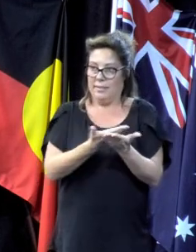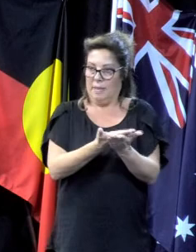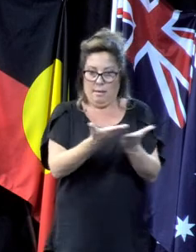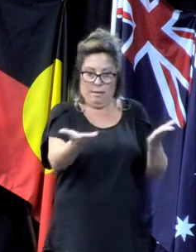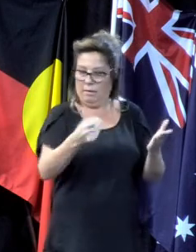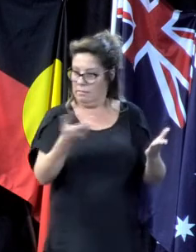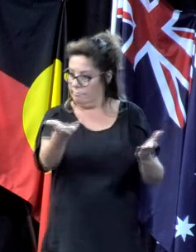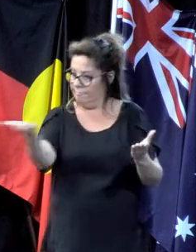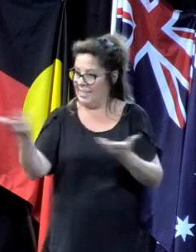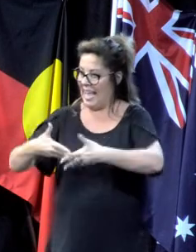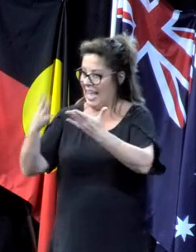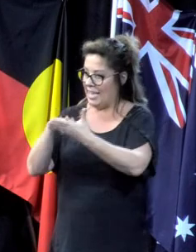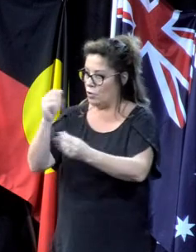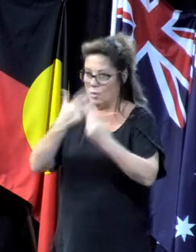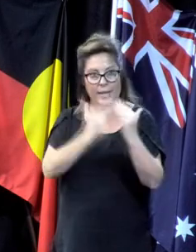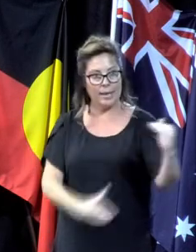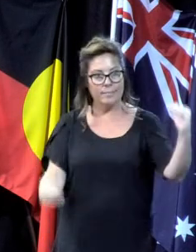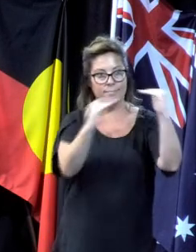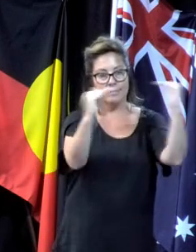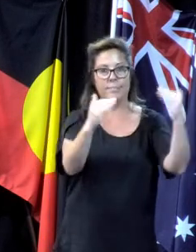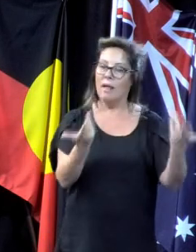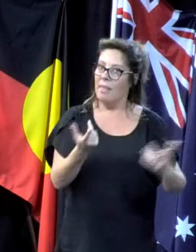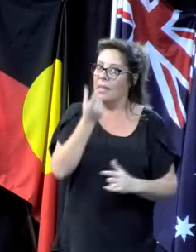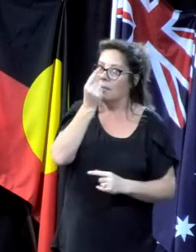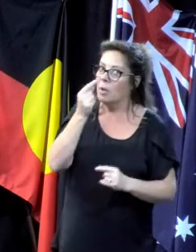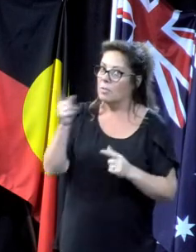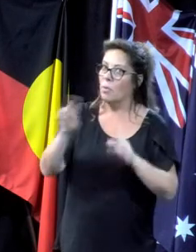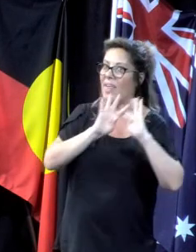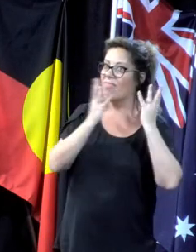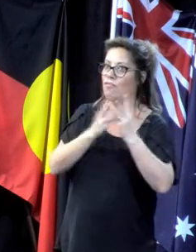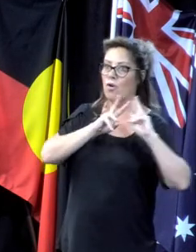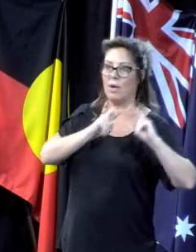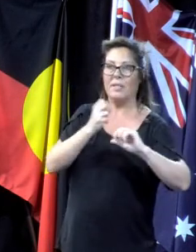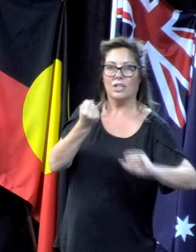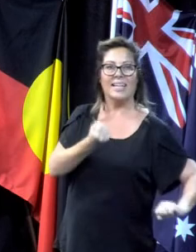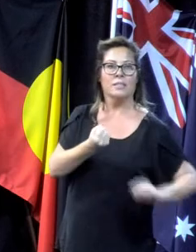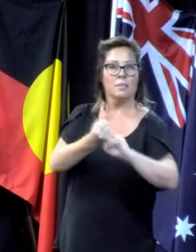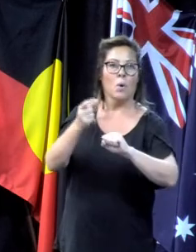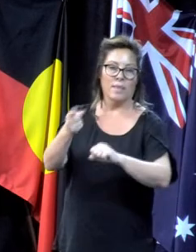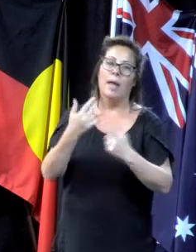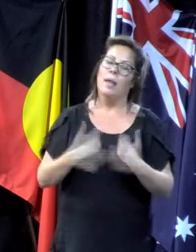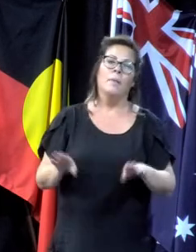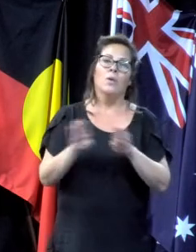That’s a possible outcome out of the Royal Commission as well. And just supporting what’s been said before, there’s some systemic and